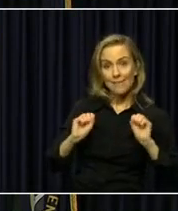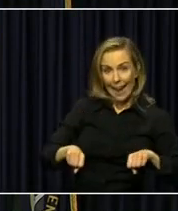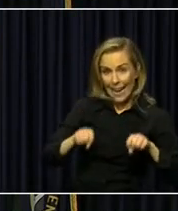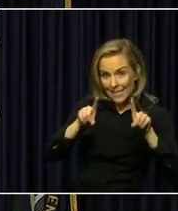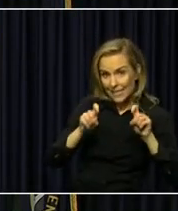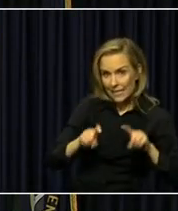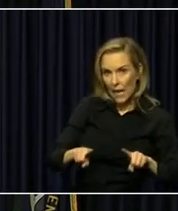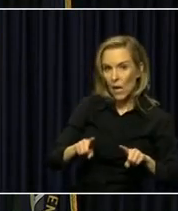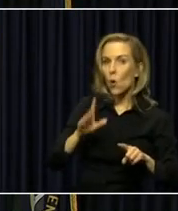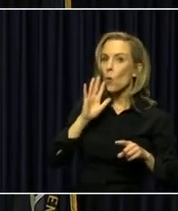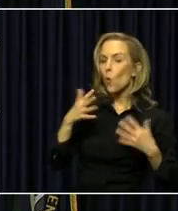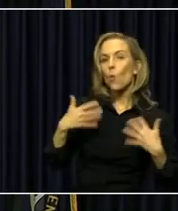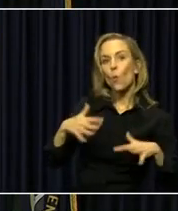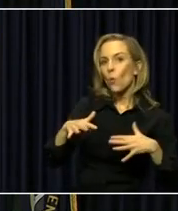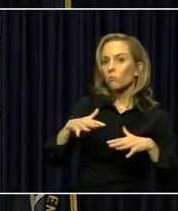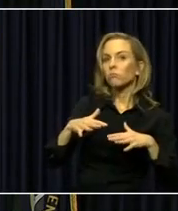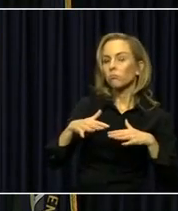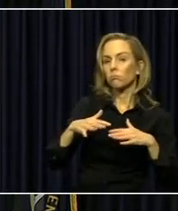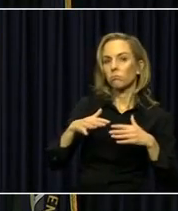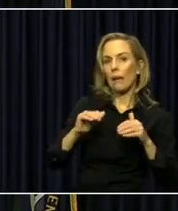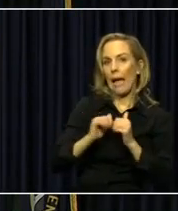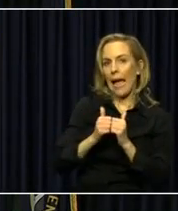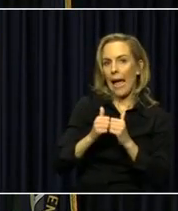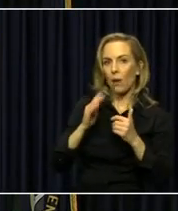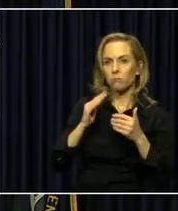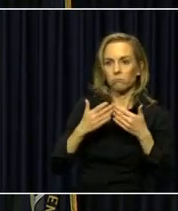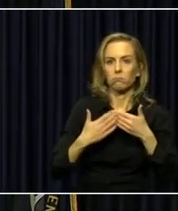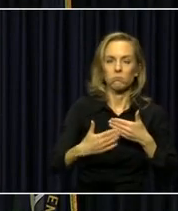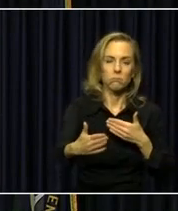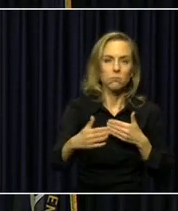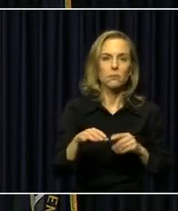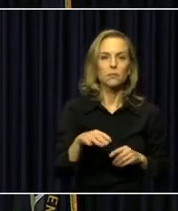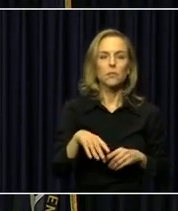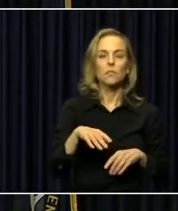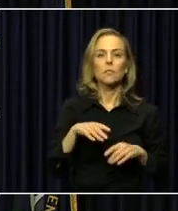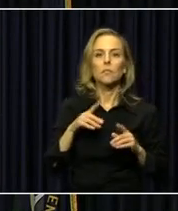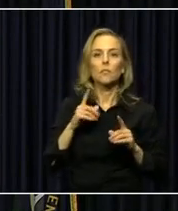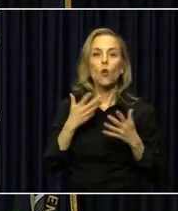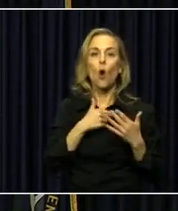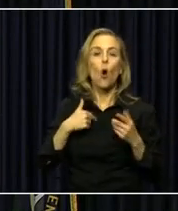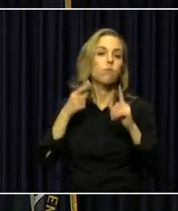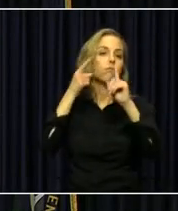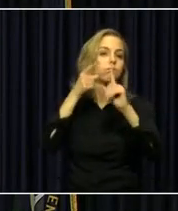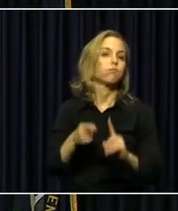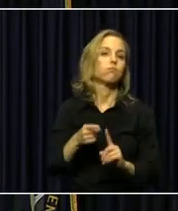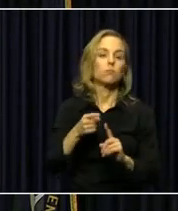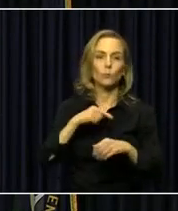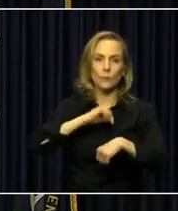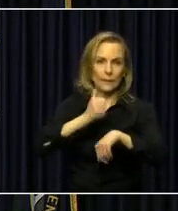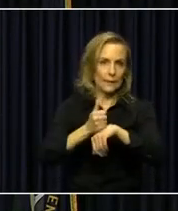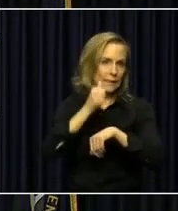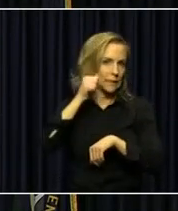COMING DOWN, THAT WE'RE COMING DOWN ON THAT CURVE.